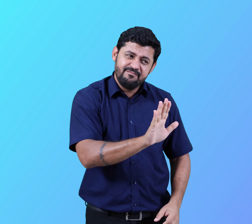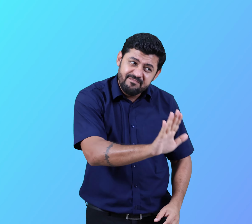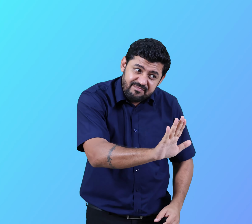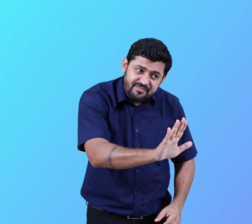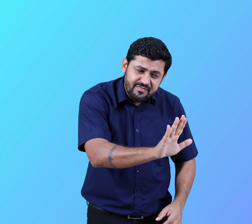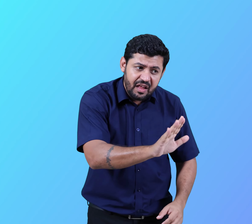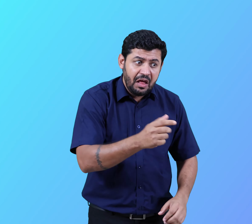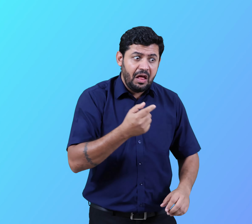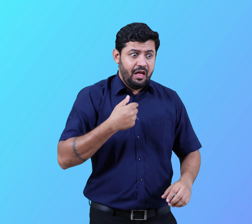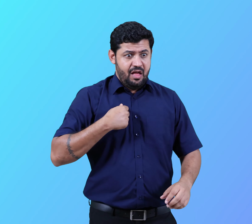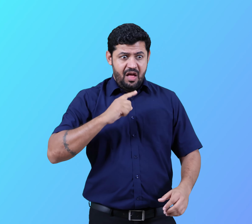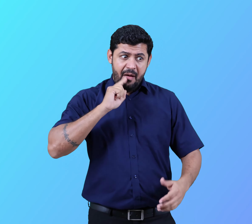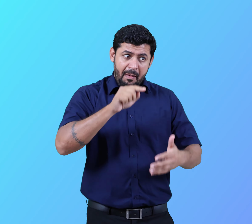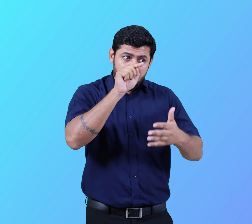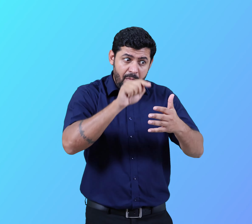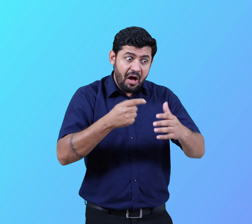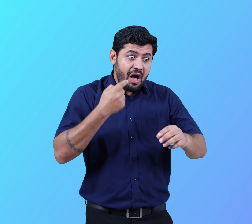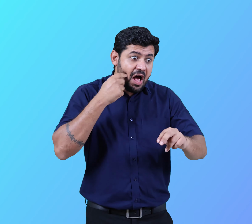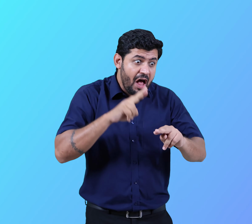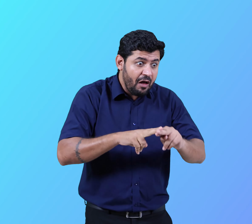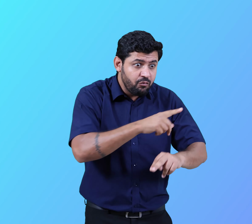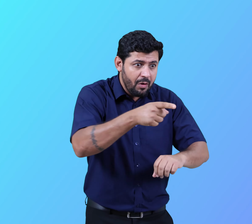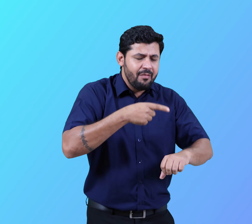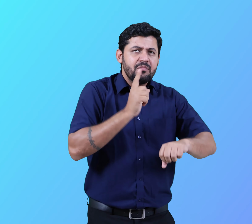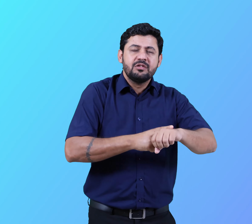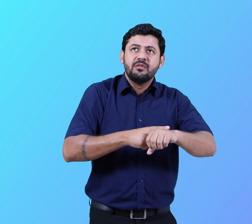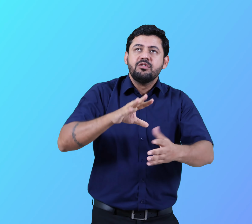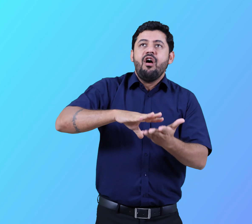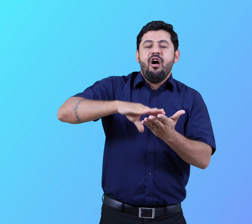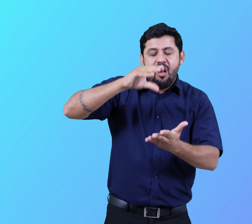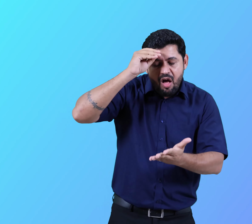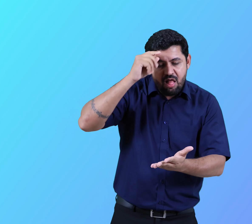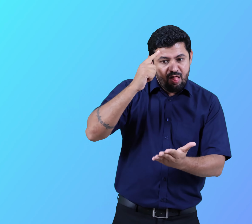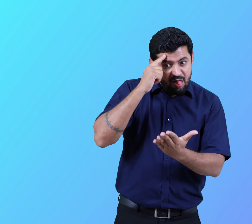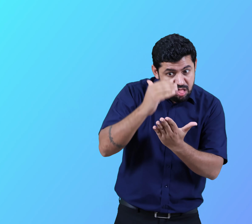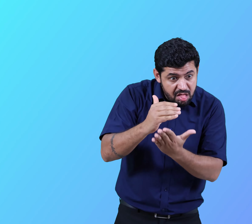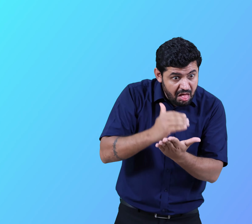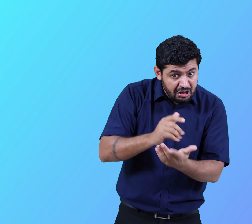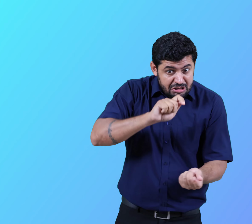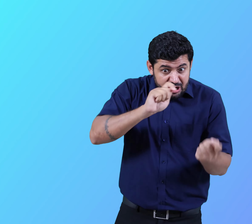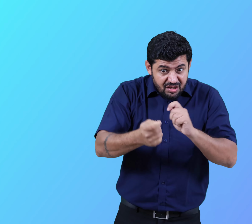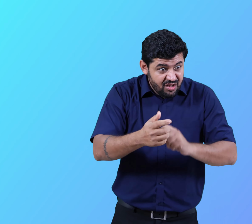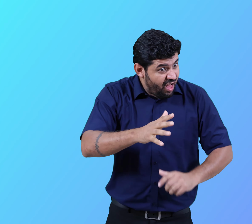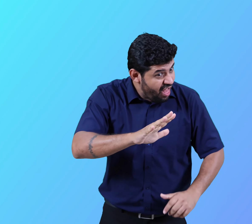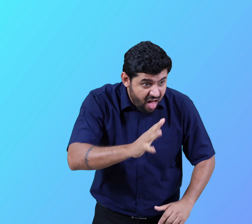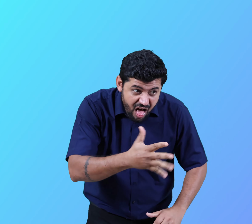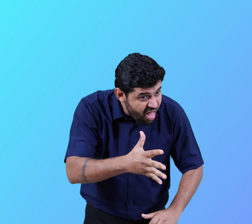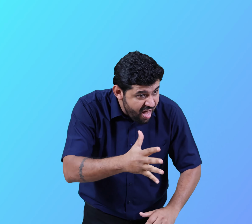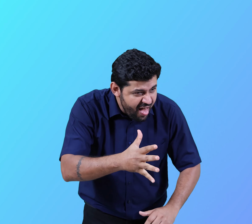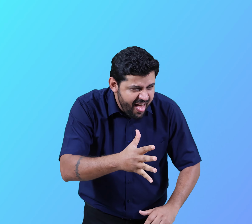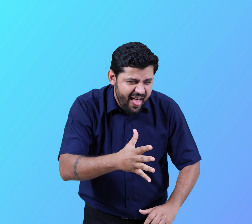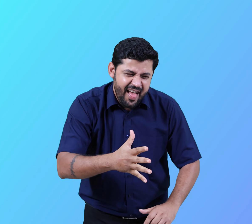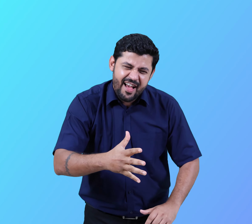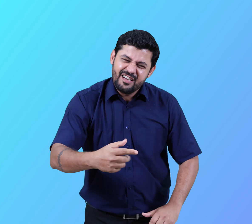“If you don’t learn your lesson after all this, and if you still turn against me,